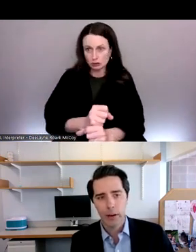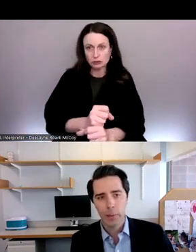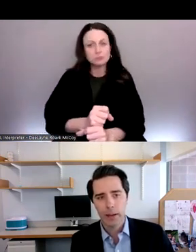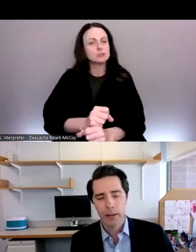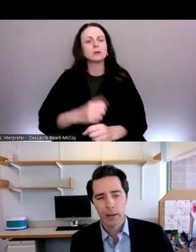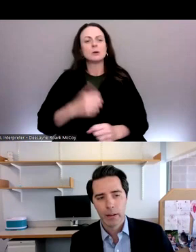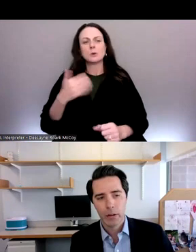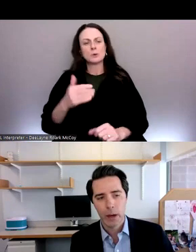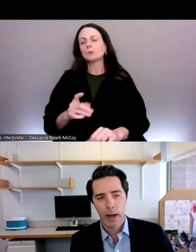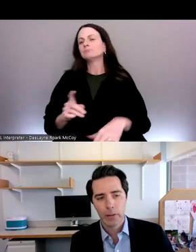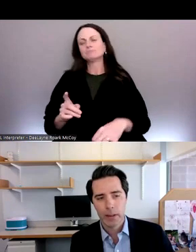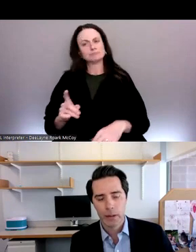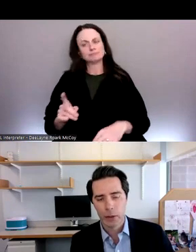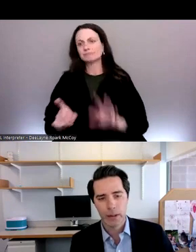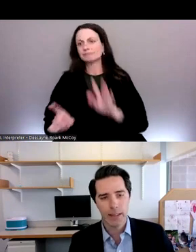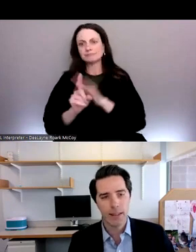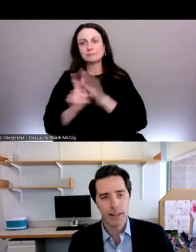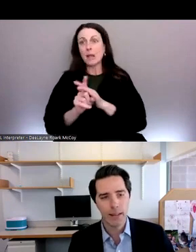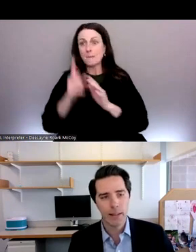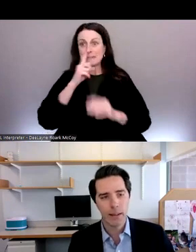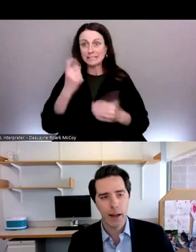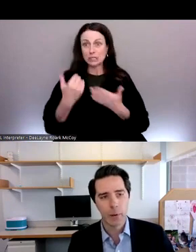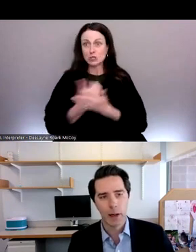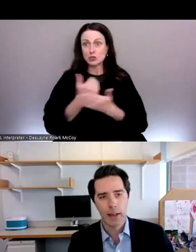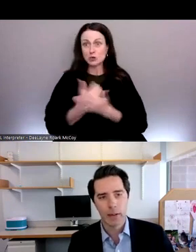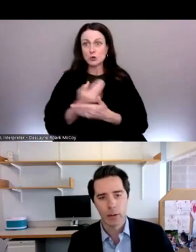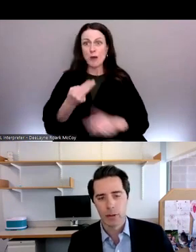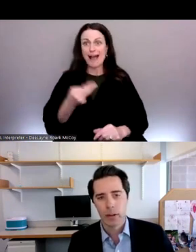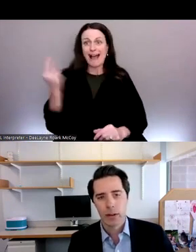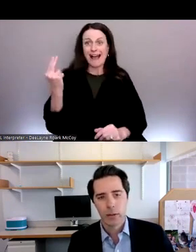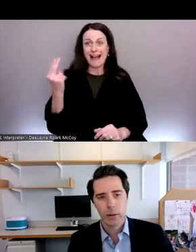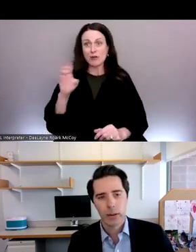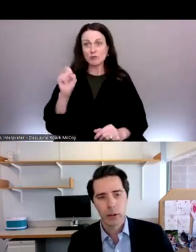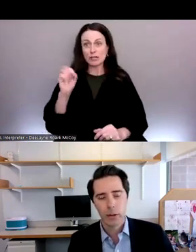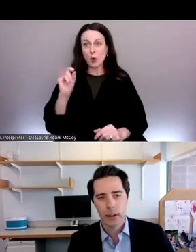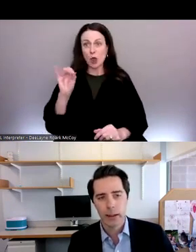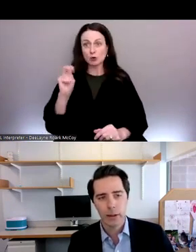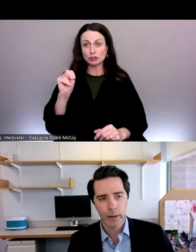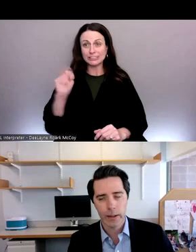about by new high-resolution CTS and